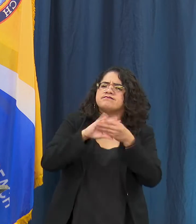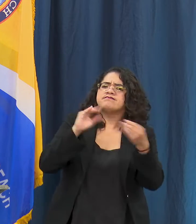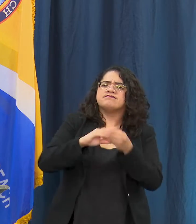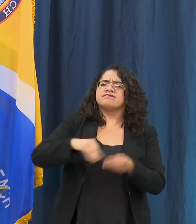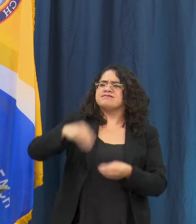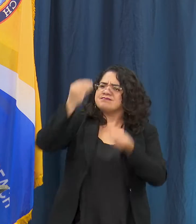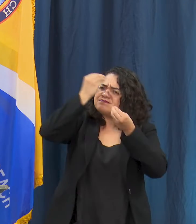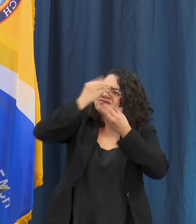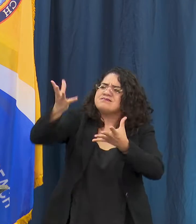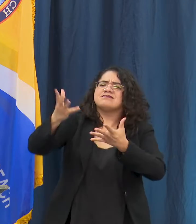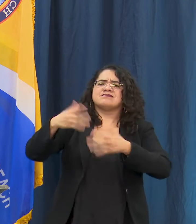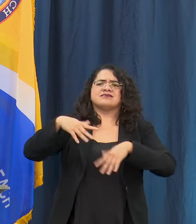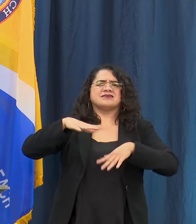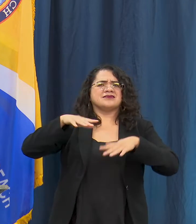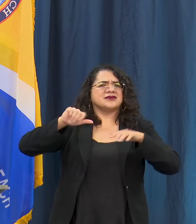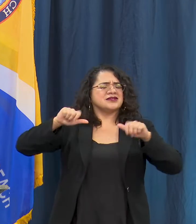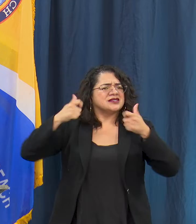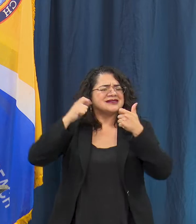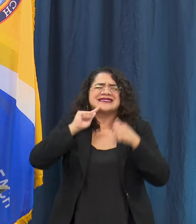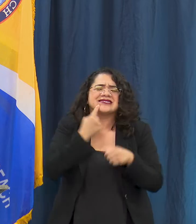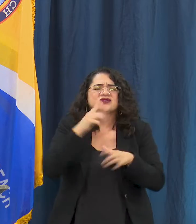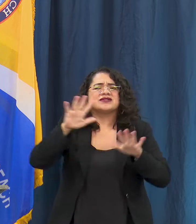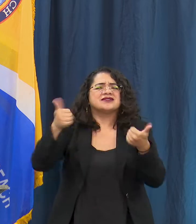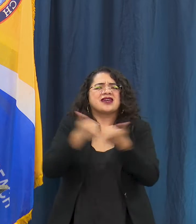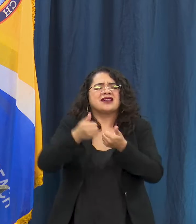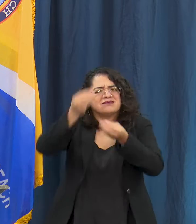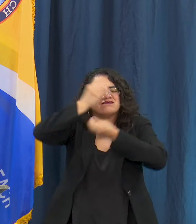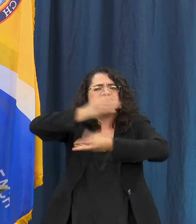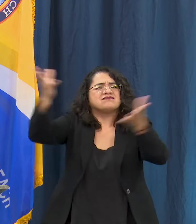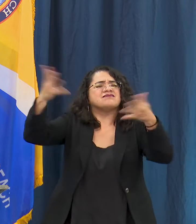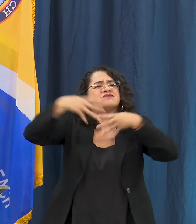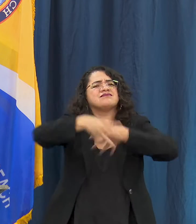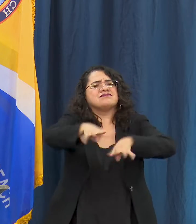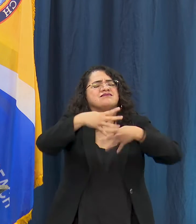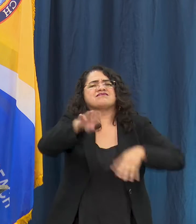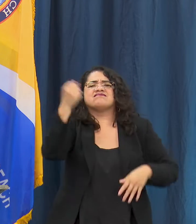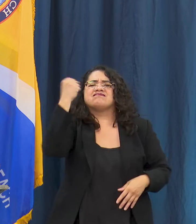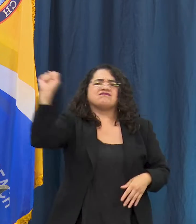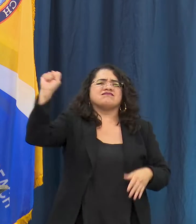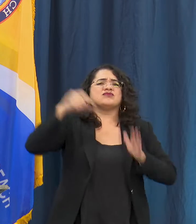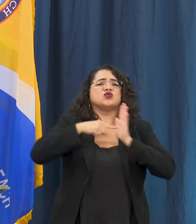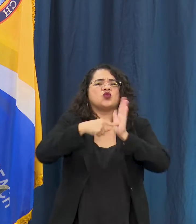have in our country around systemic racism and I appreciate all those